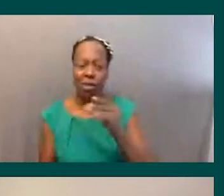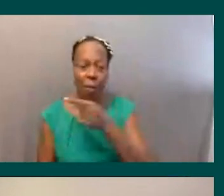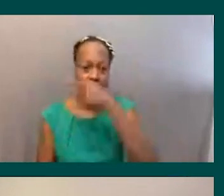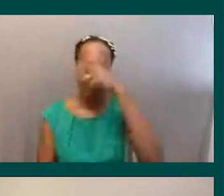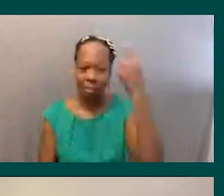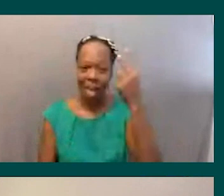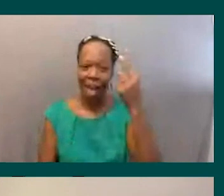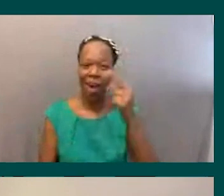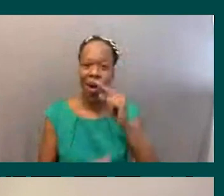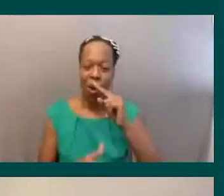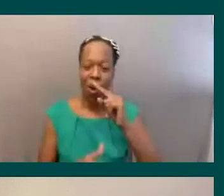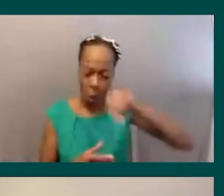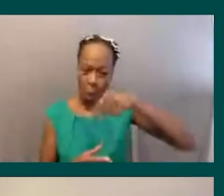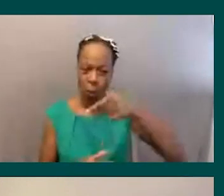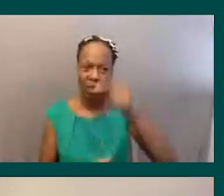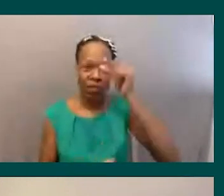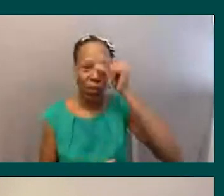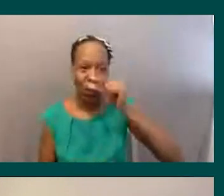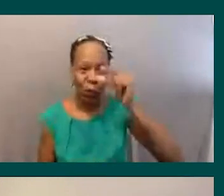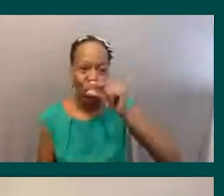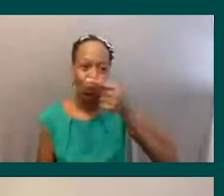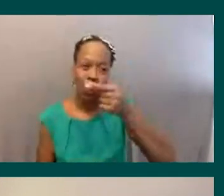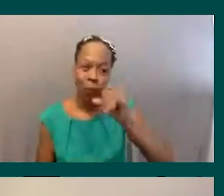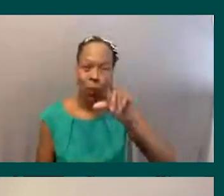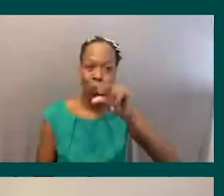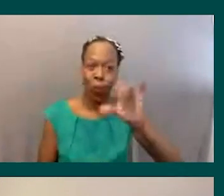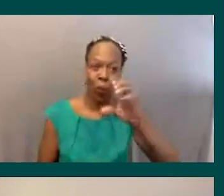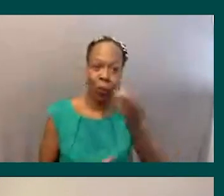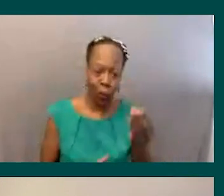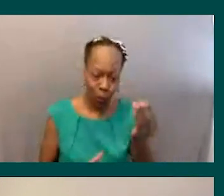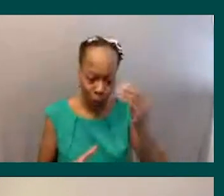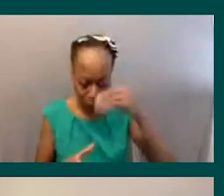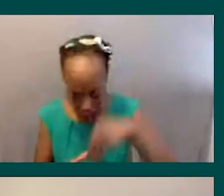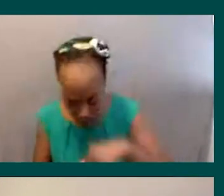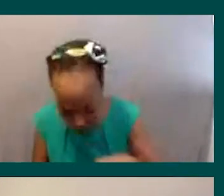but ask your pediatrician who they recommend, ask questions,